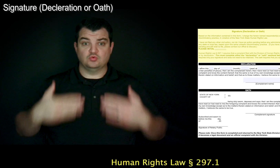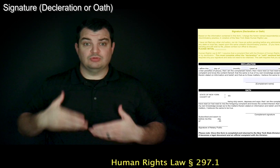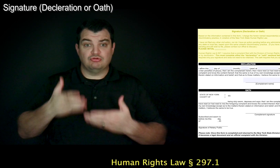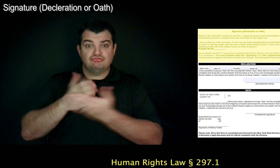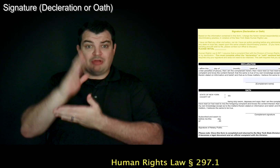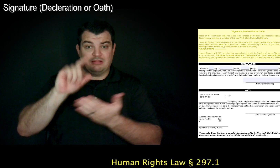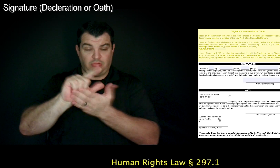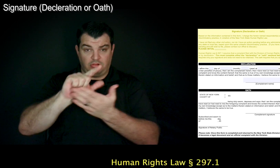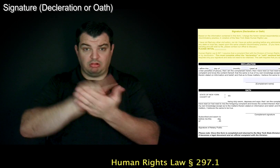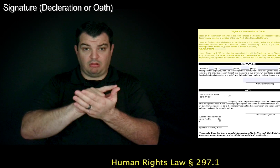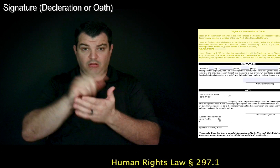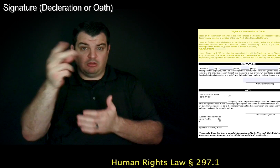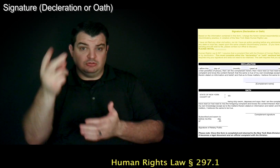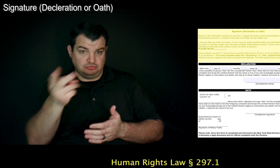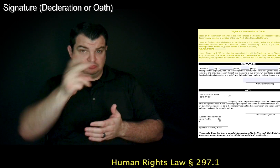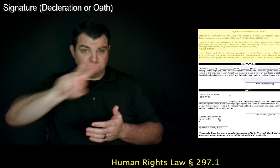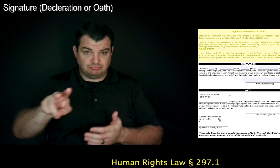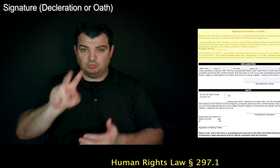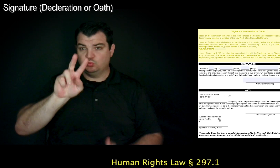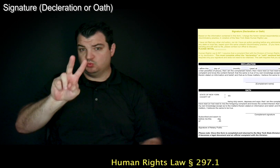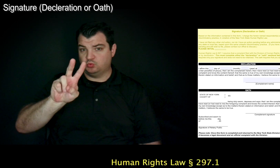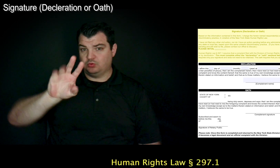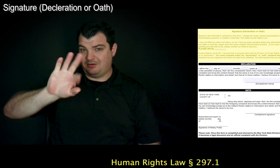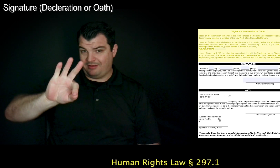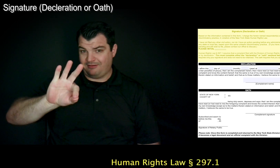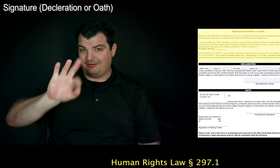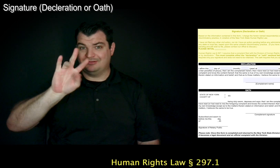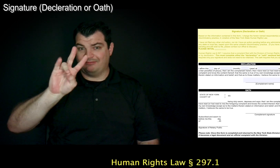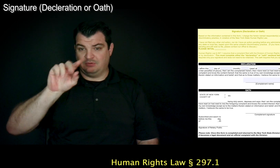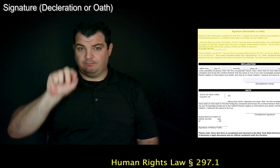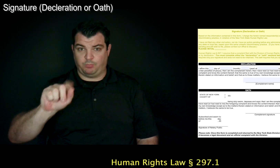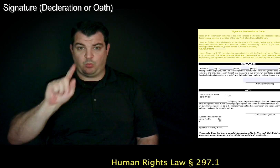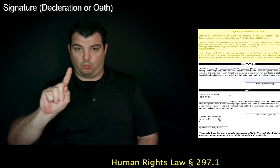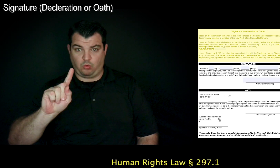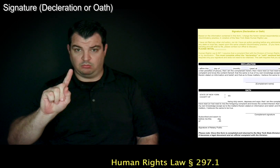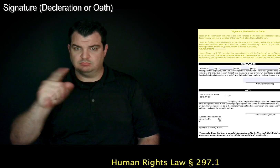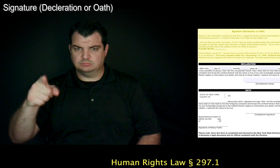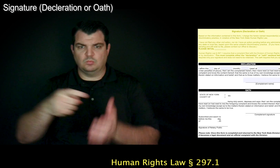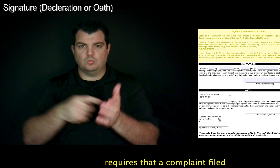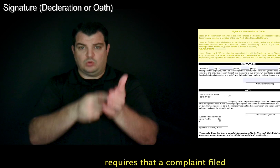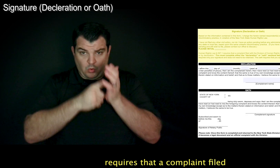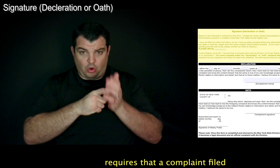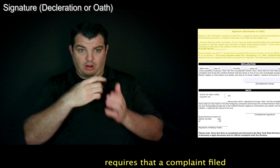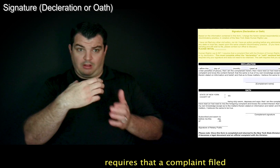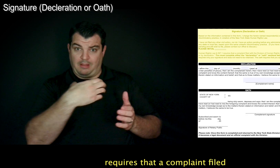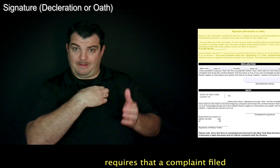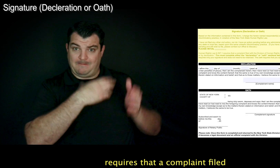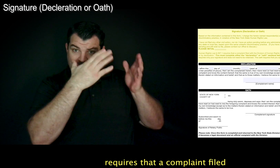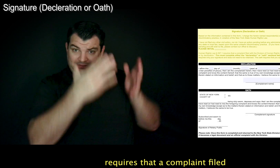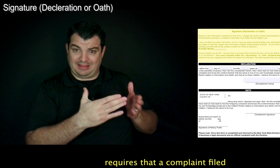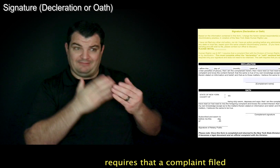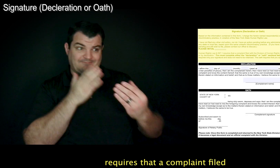Human Rights Law § 297.1 requires that a complaint filed